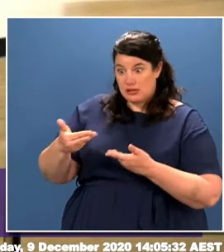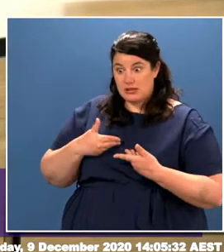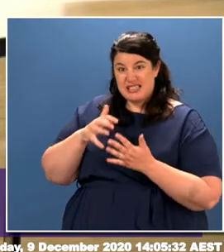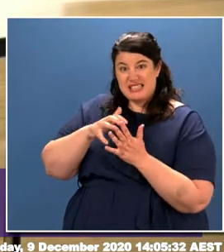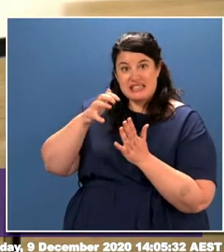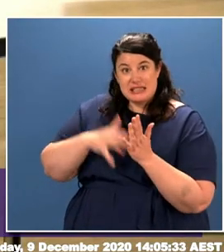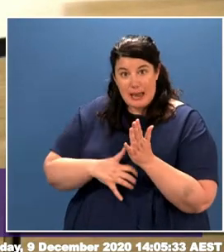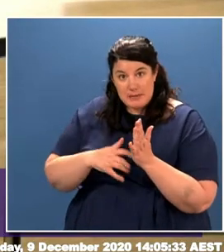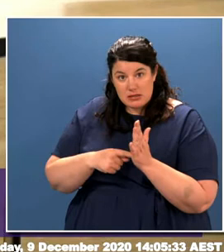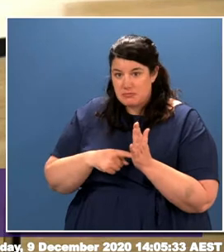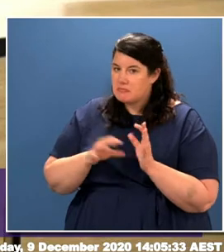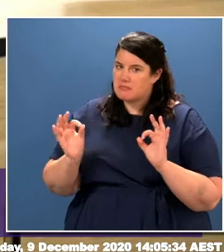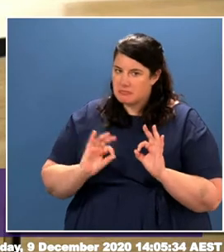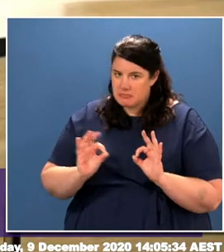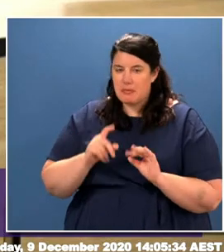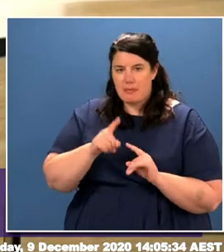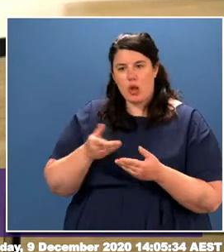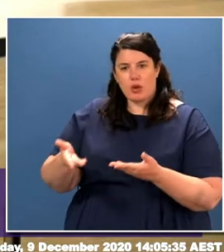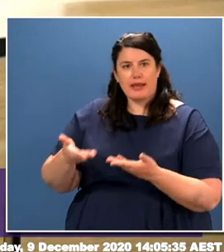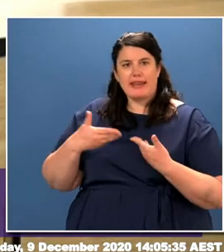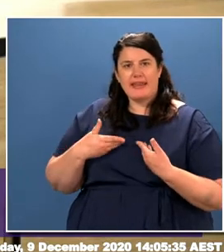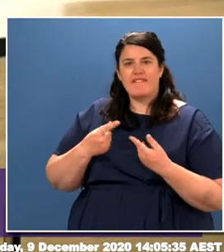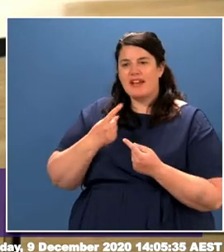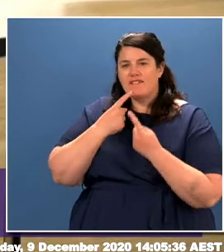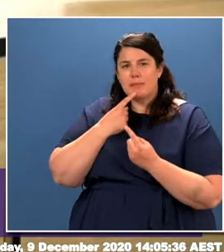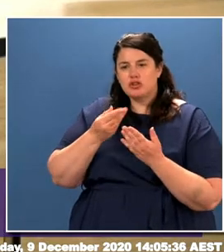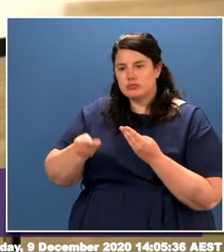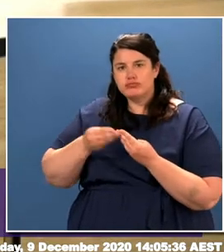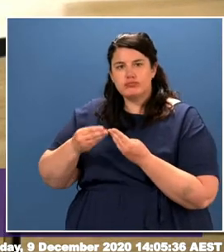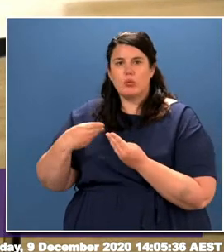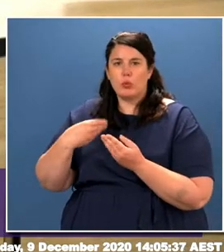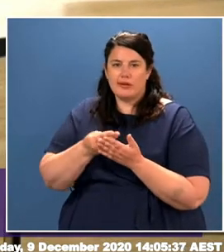in relation to this hearing, but you've provided some submissions which have gone into the Commission.